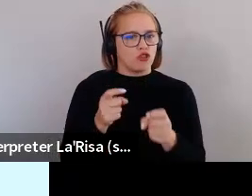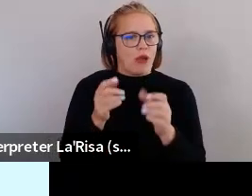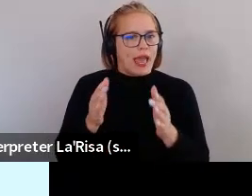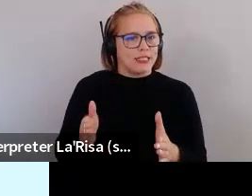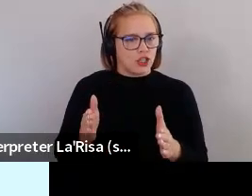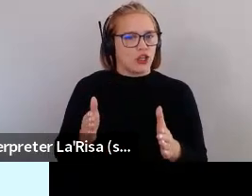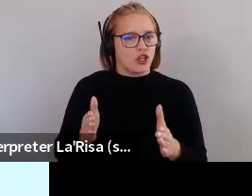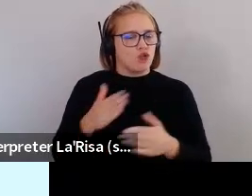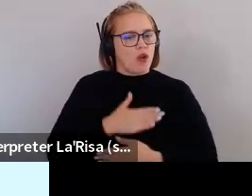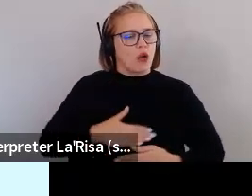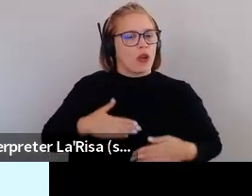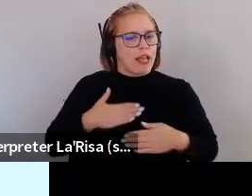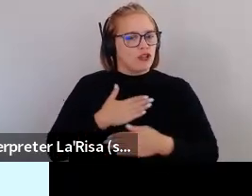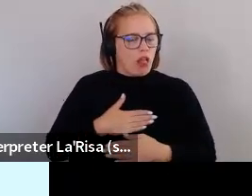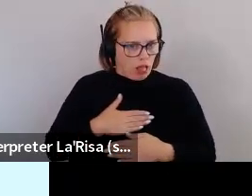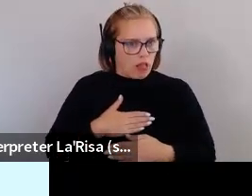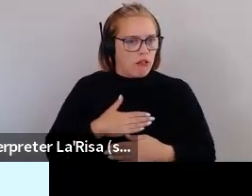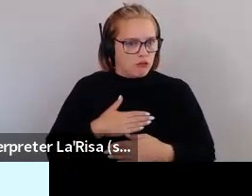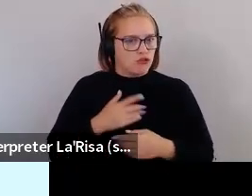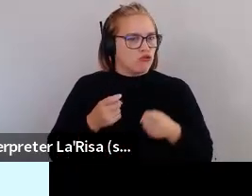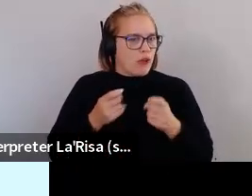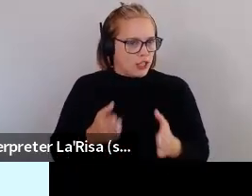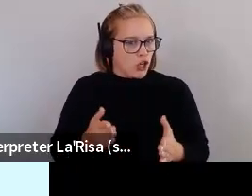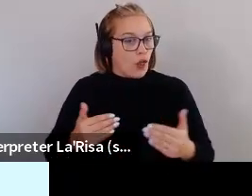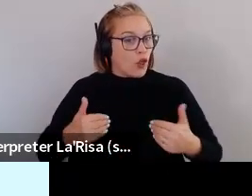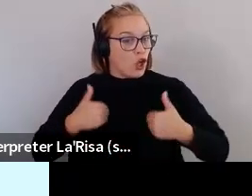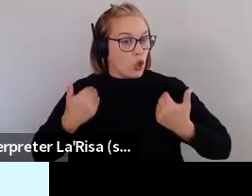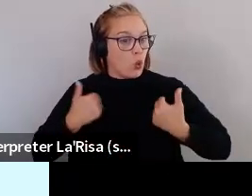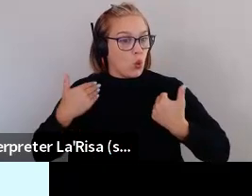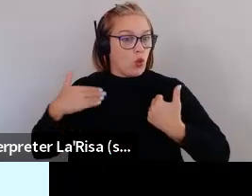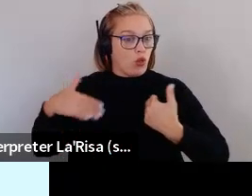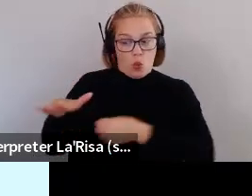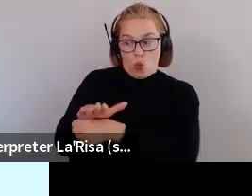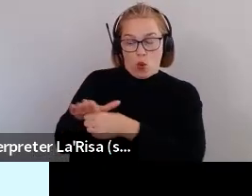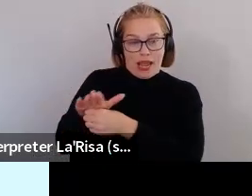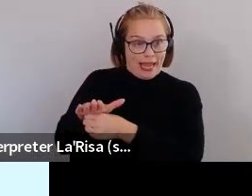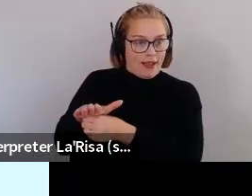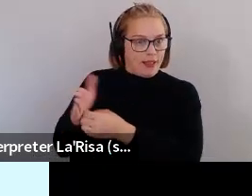University there and went to Colorado where he got a job as a recreational